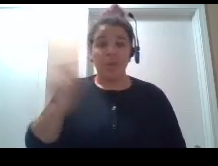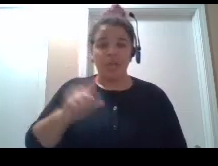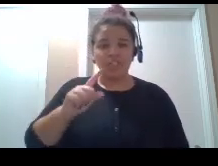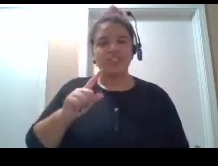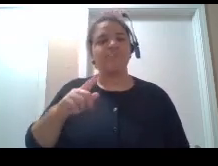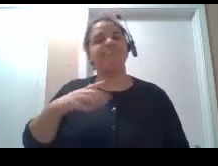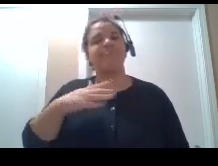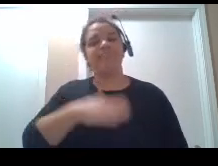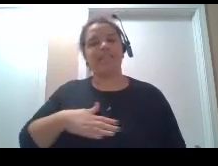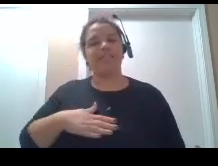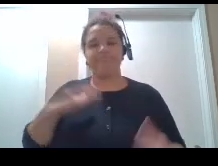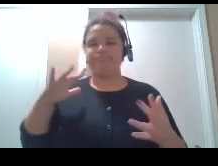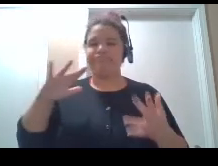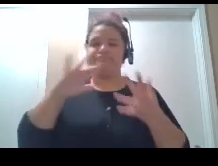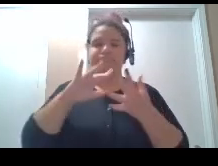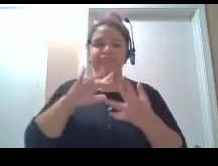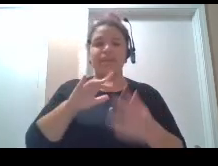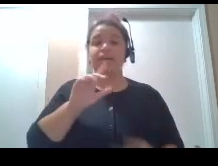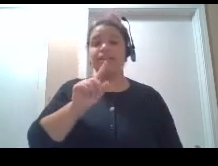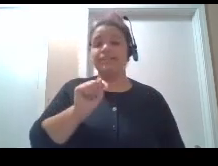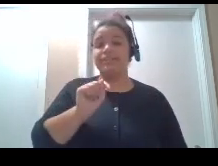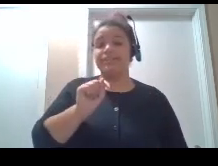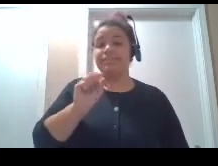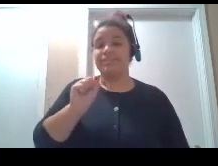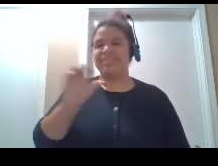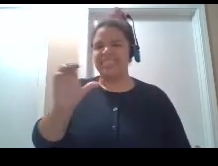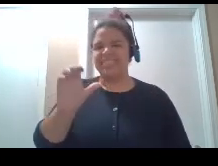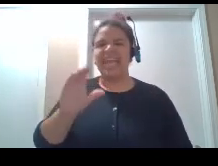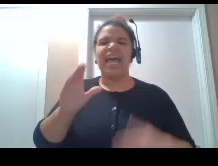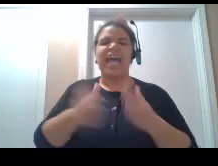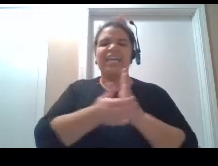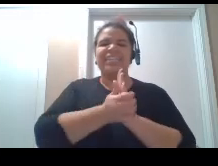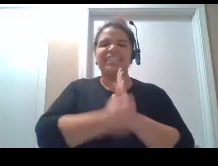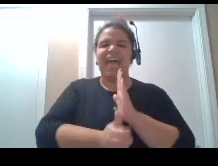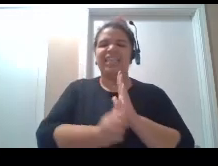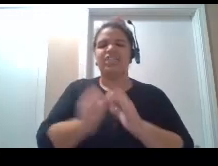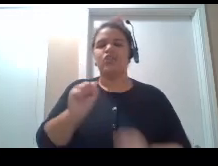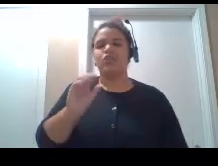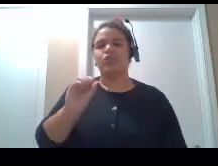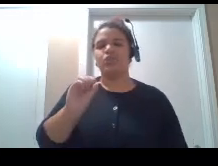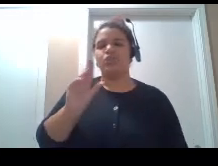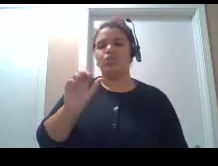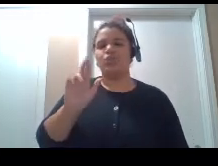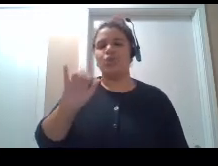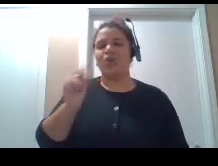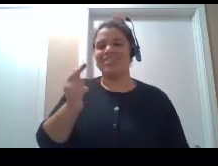out to the Talent Sourcing Coordinators or the Vocational Rehabilitation Counselors. And if you have